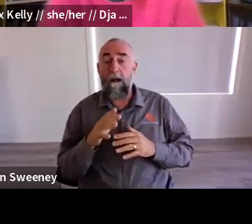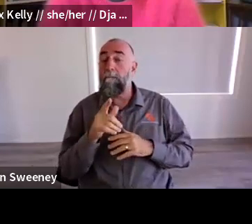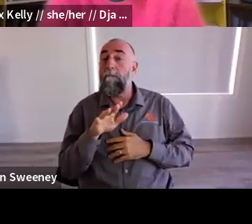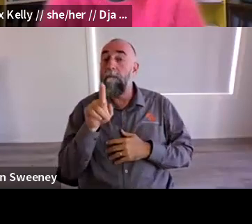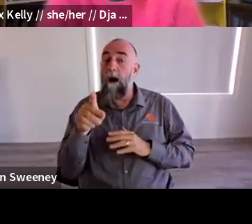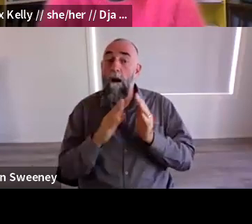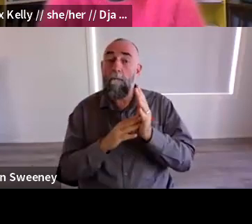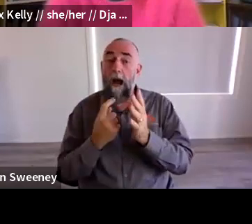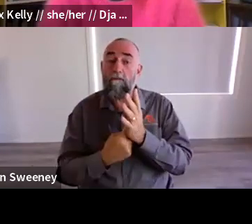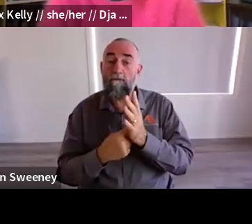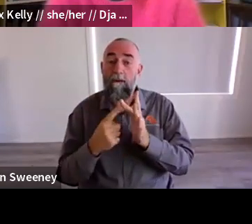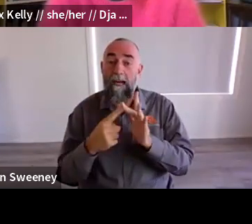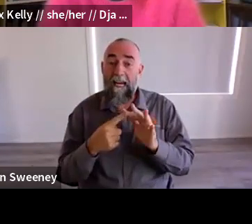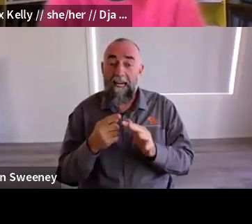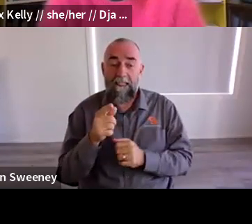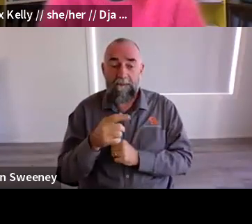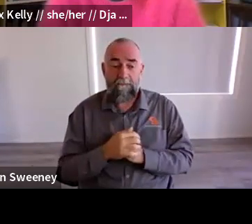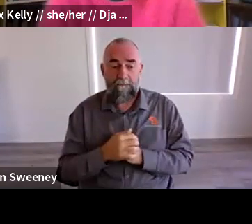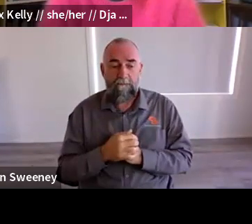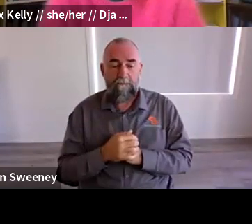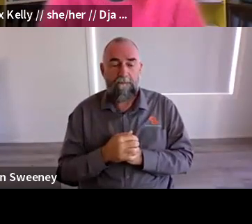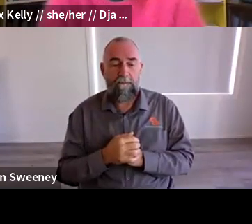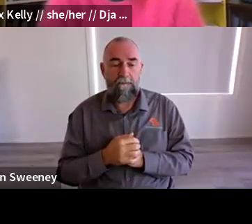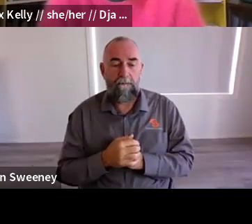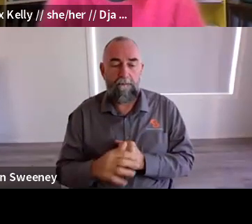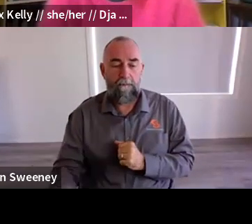in this space.